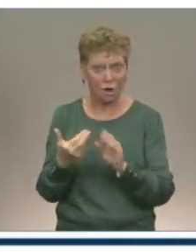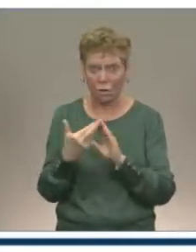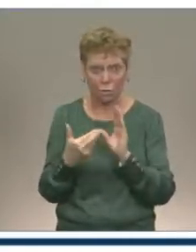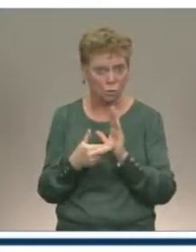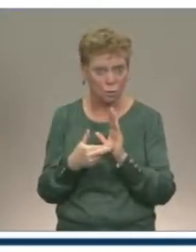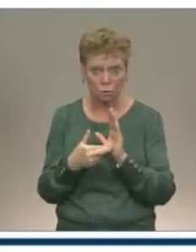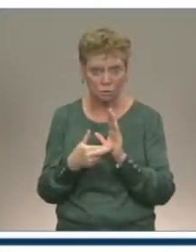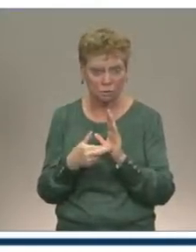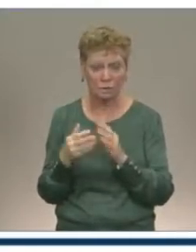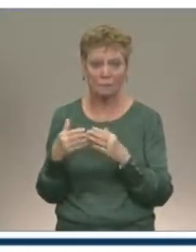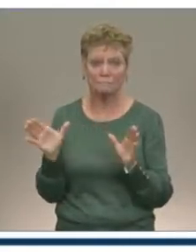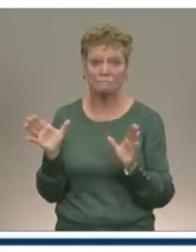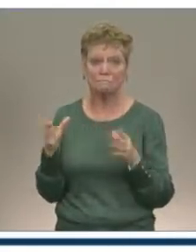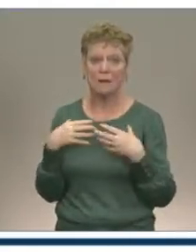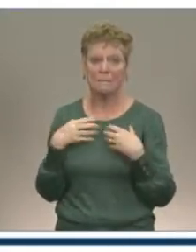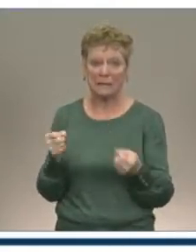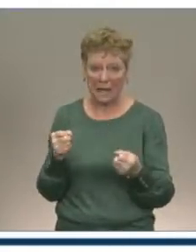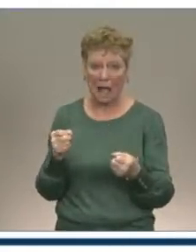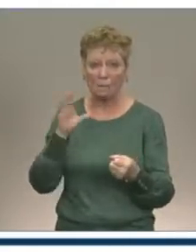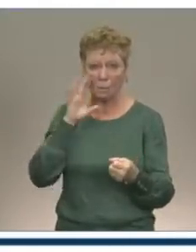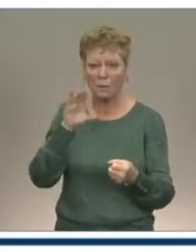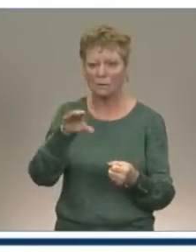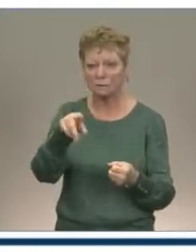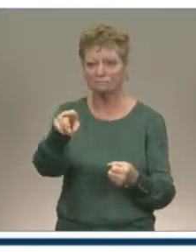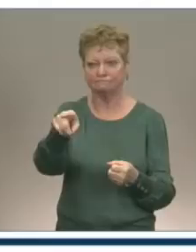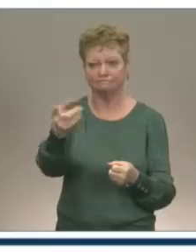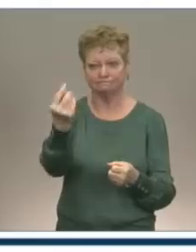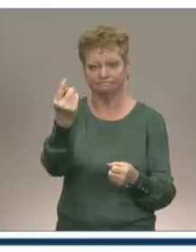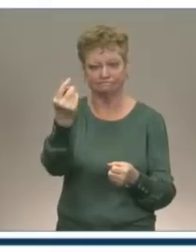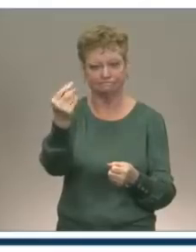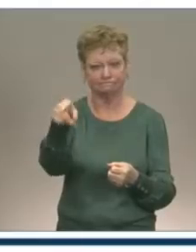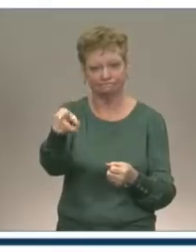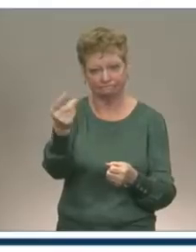public health's gonna we're gonna we're gonna find you and we're gonna find you um and what